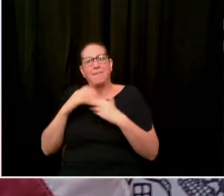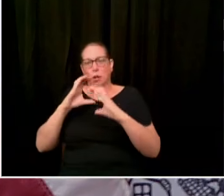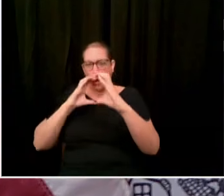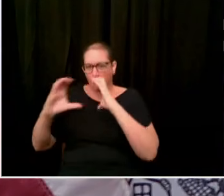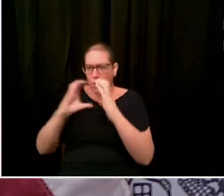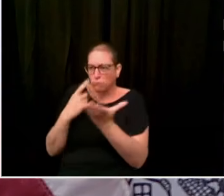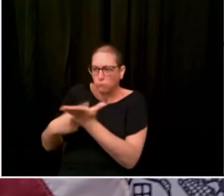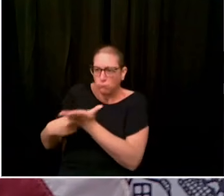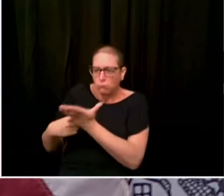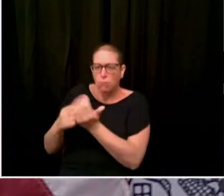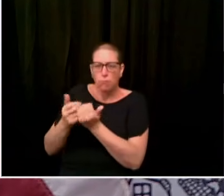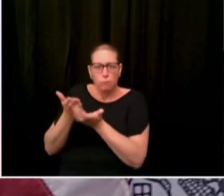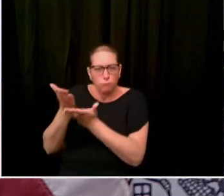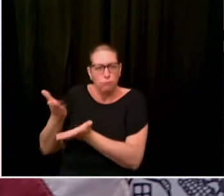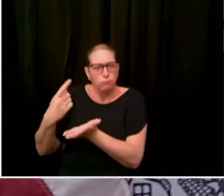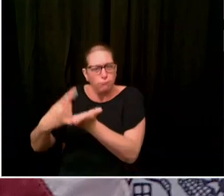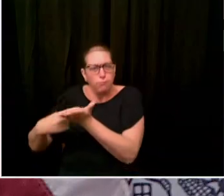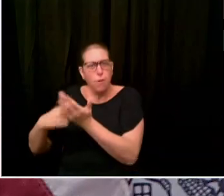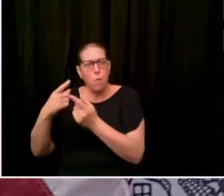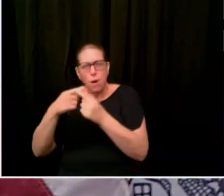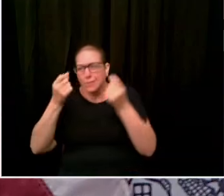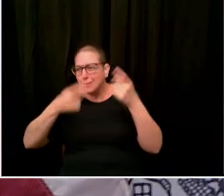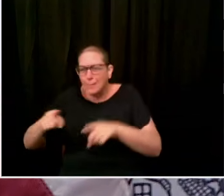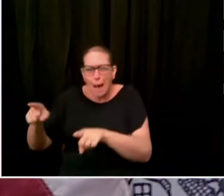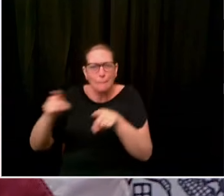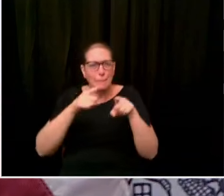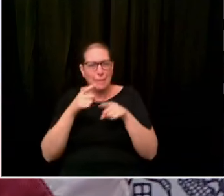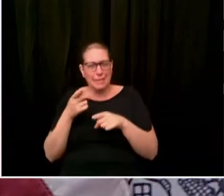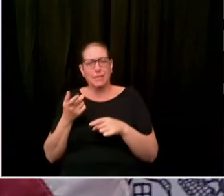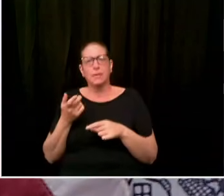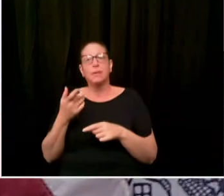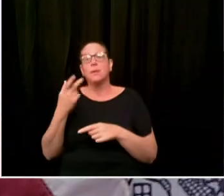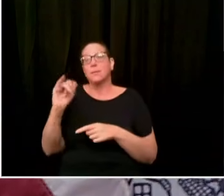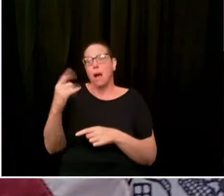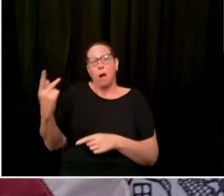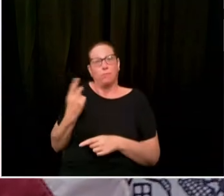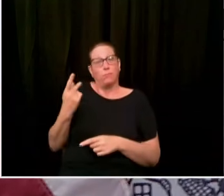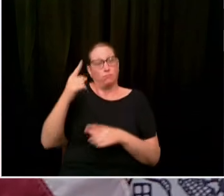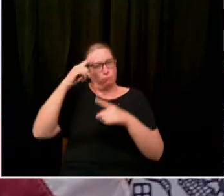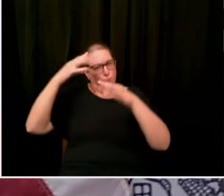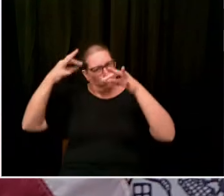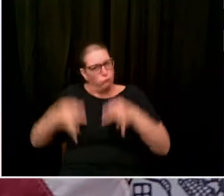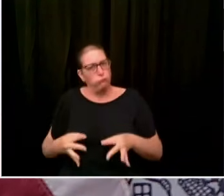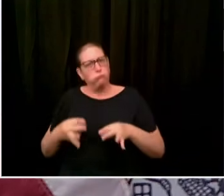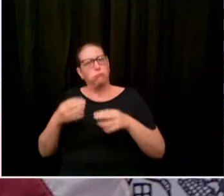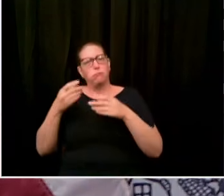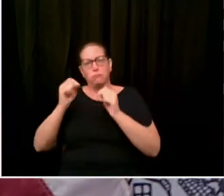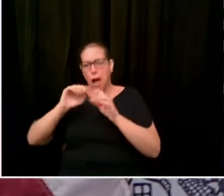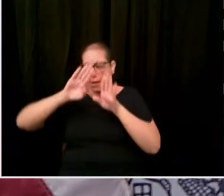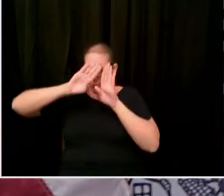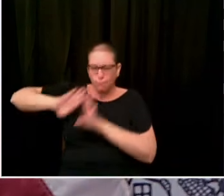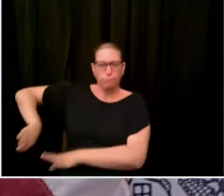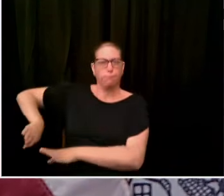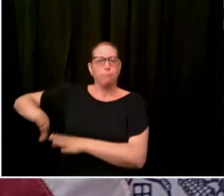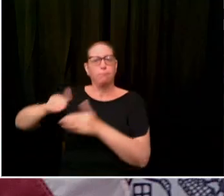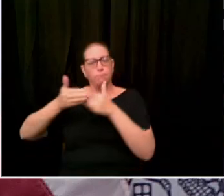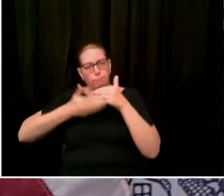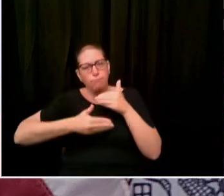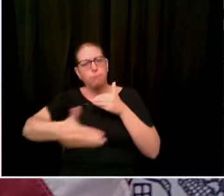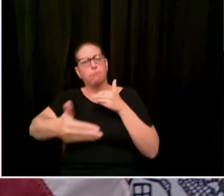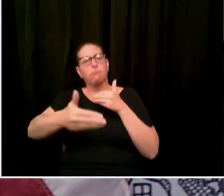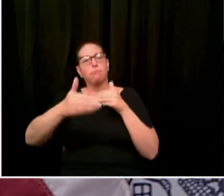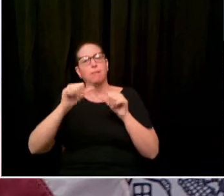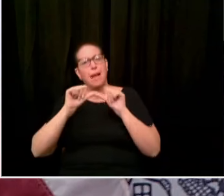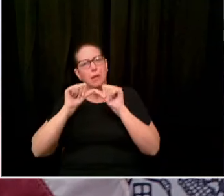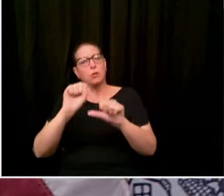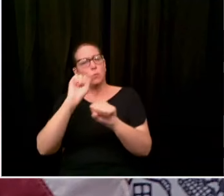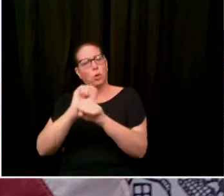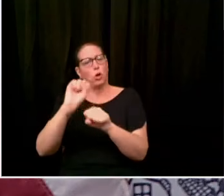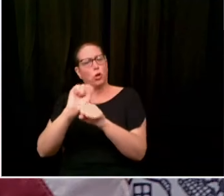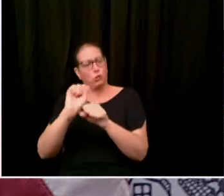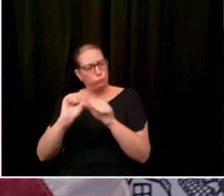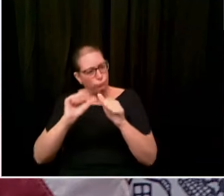BARBO.